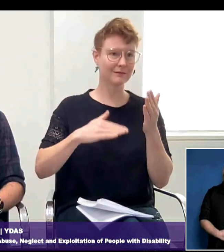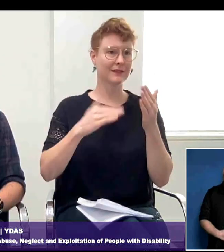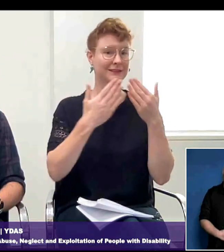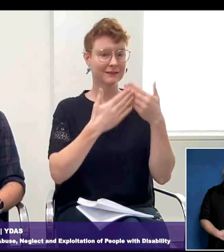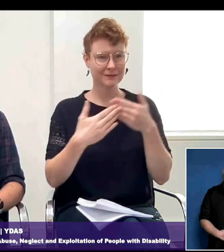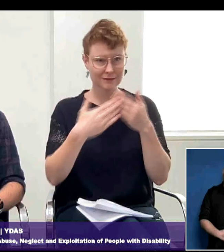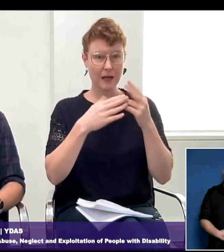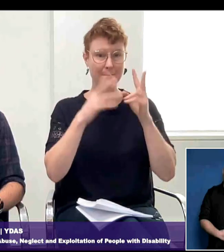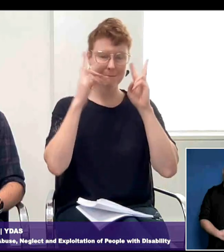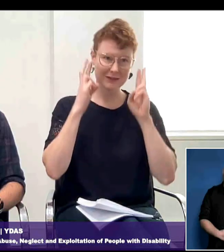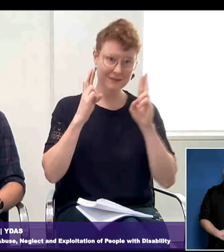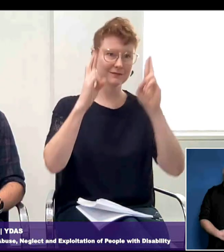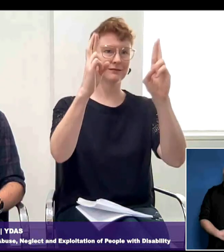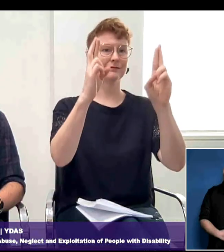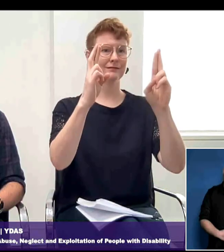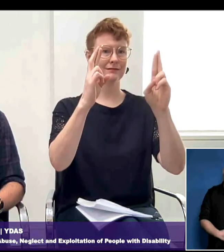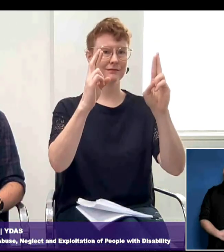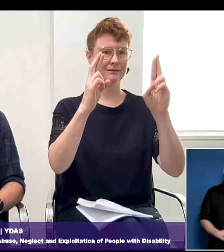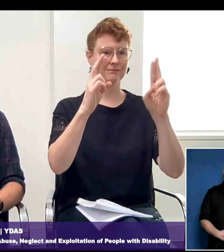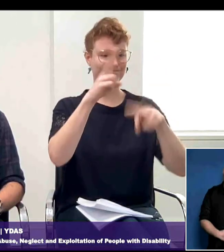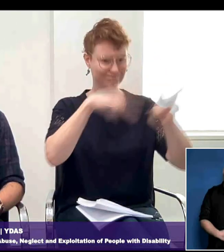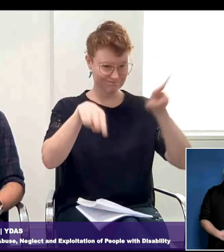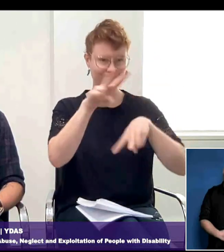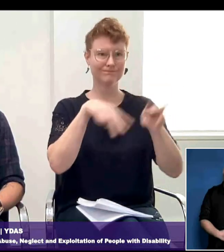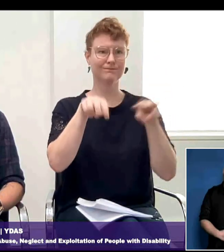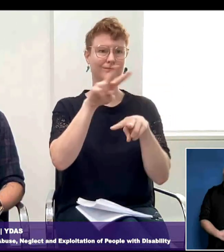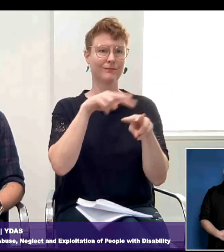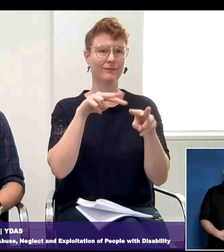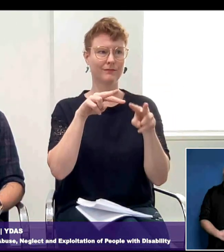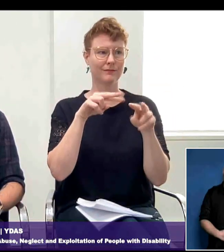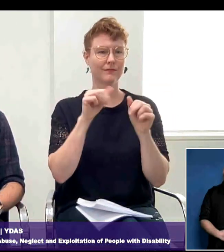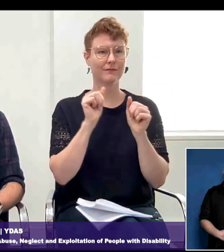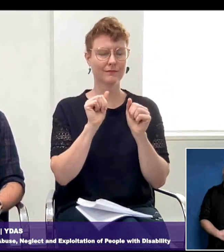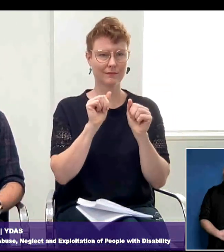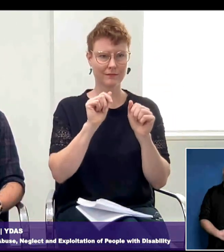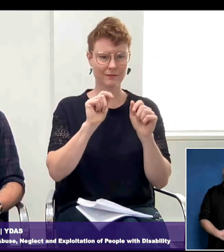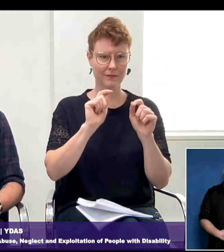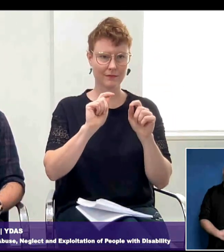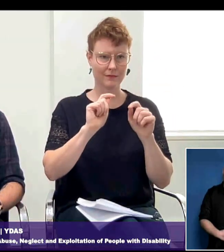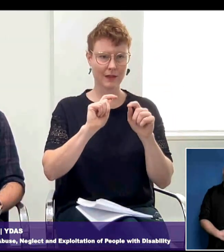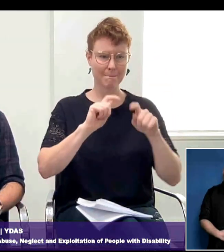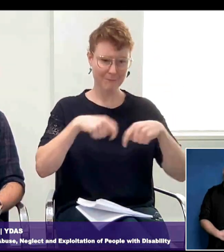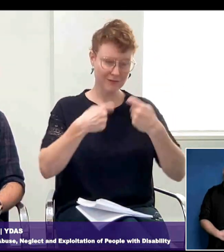that intersects with that so that they have equal access to these experiences.